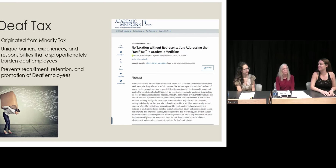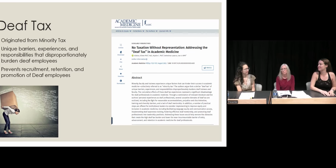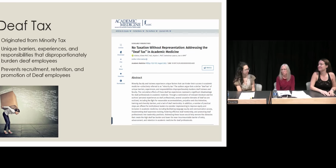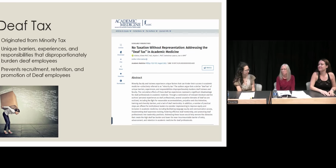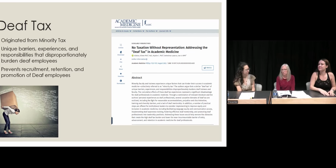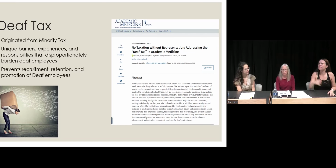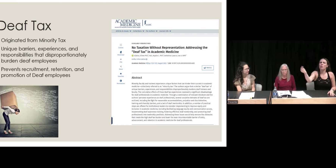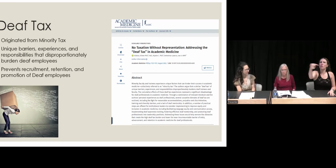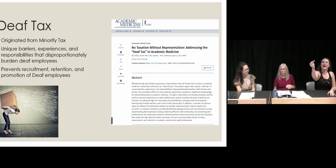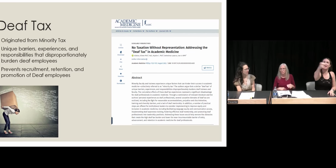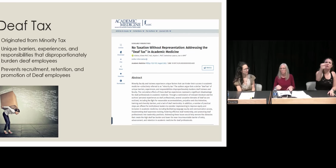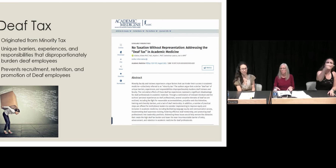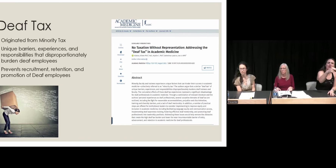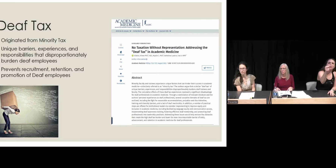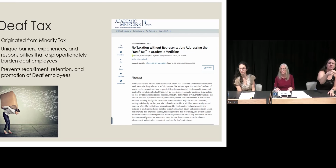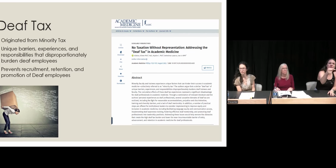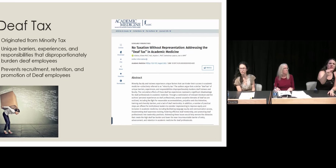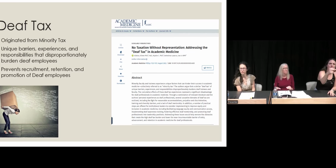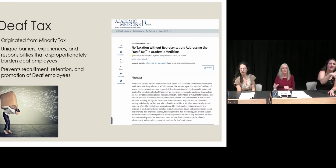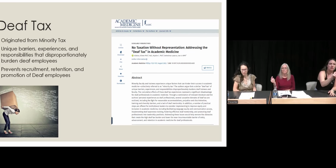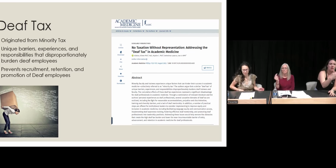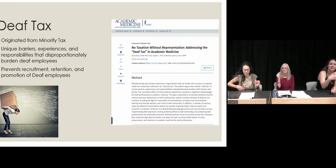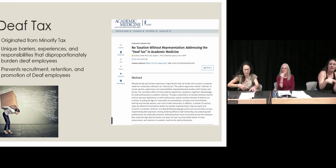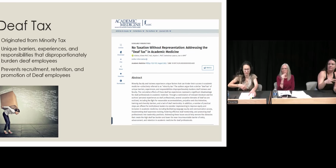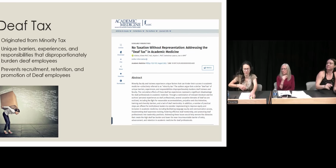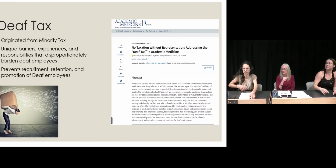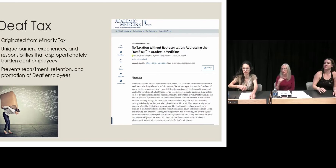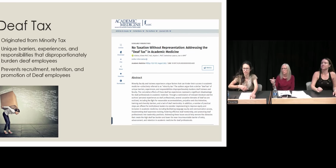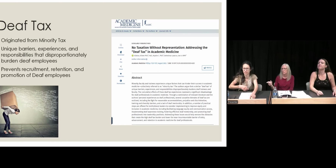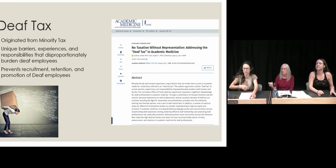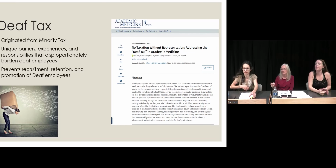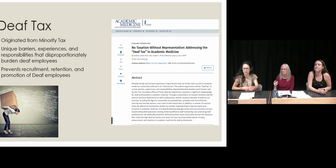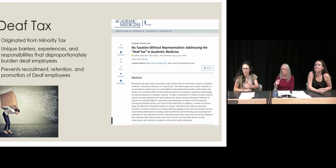so um that is kind of how we um identify with people can you go back to the other slide I'm